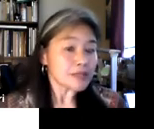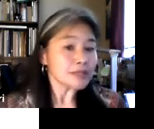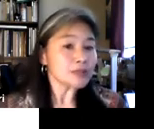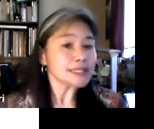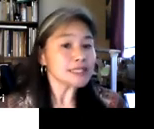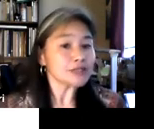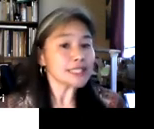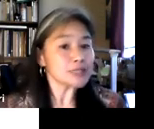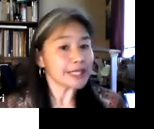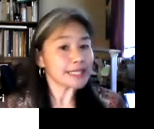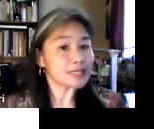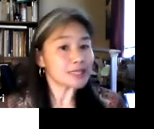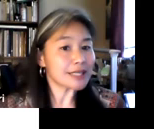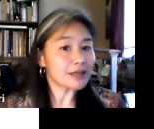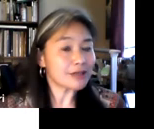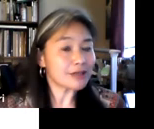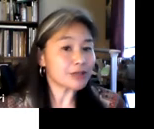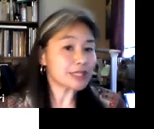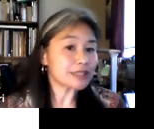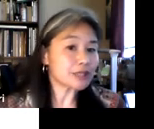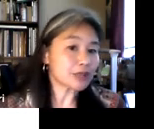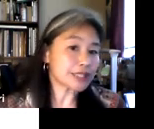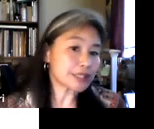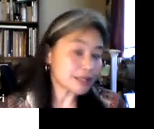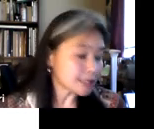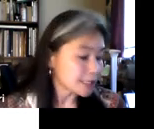because he looked at the two pictures. And he picked what he